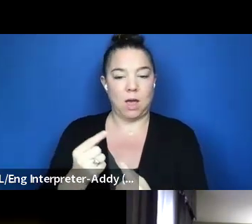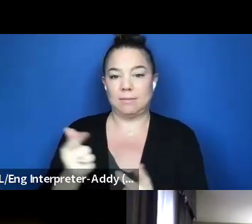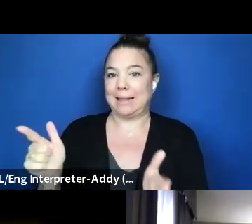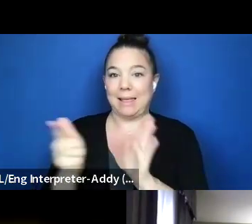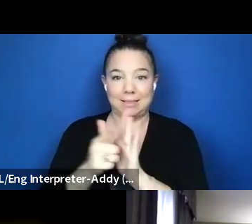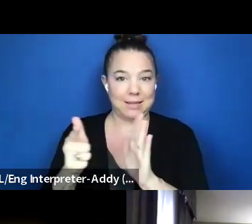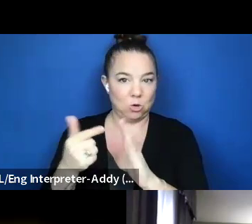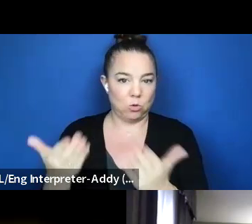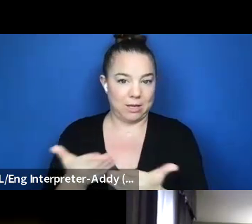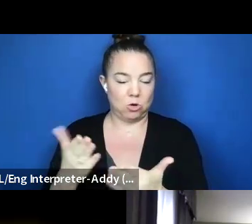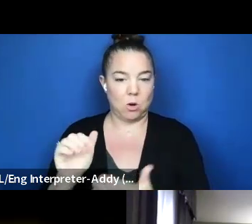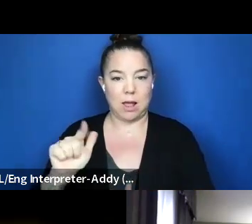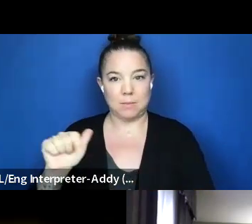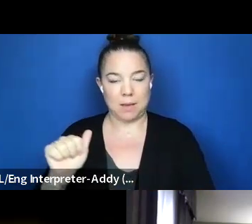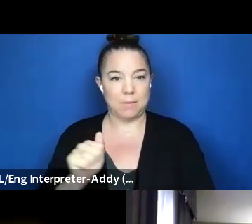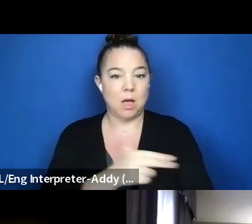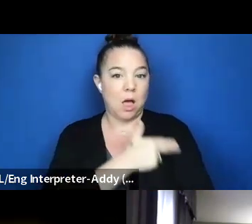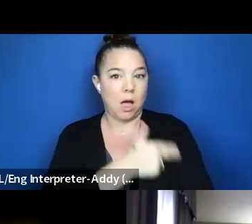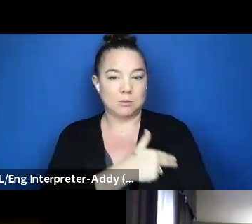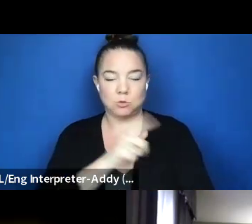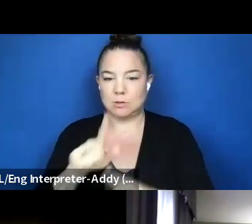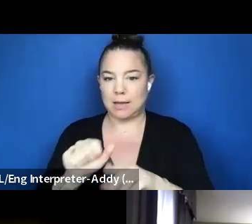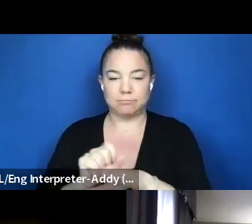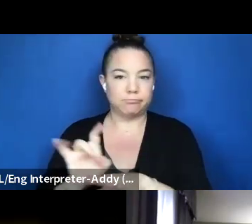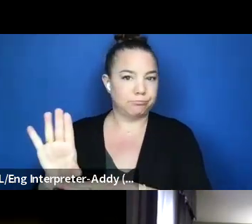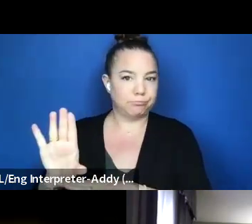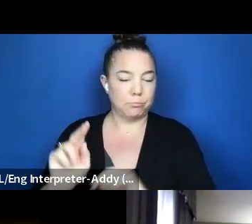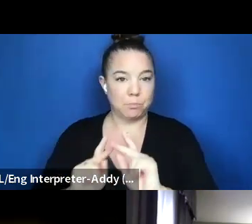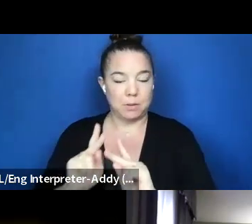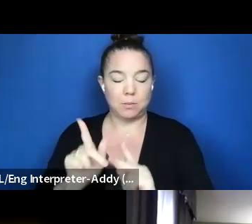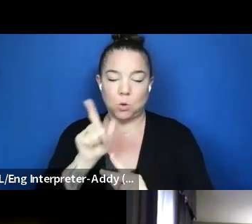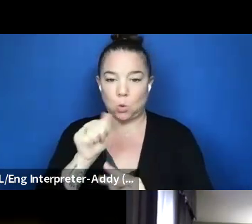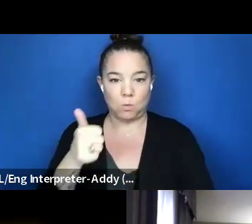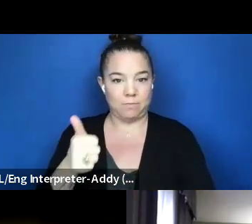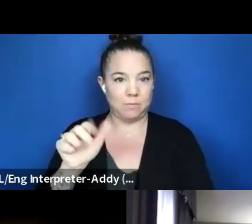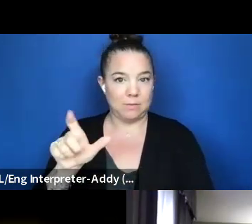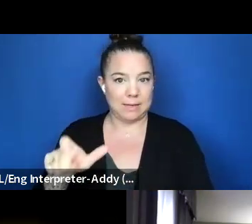Adeleigh Belyeu: hospitals to turn away folks that Adeleigh Belyeu: needed Adeleigh Belyeu: oh.